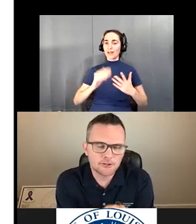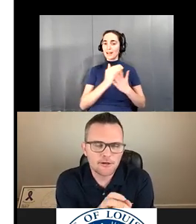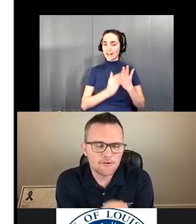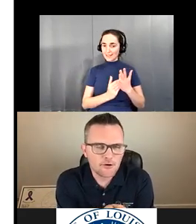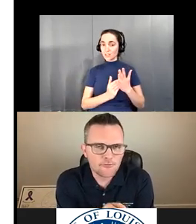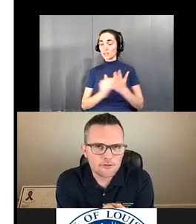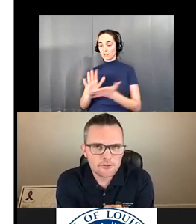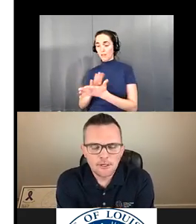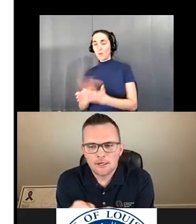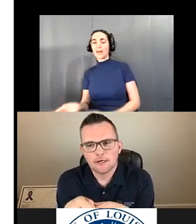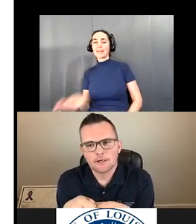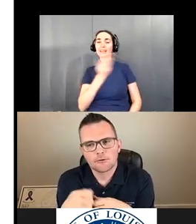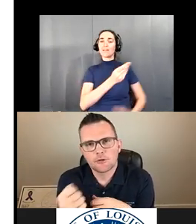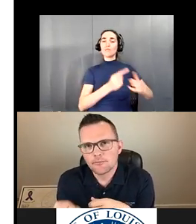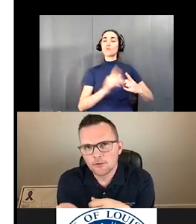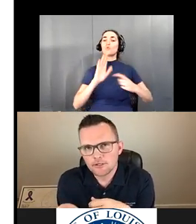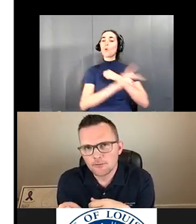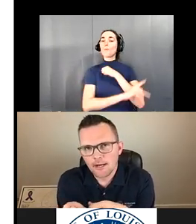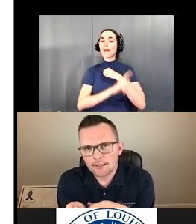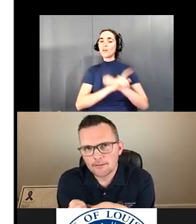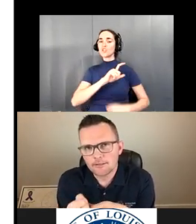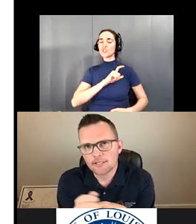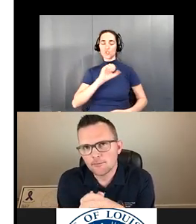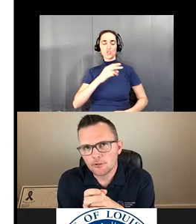Sheriff's Office. 15:42:17 Your municipality the City Police